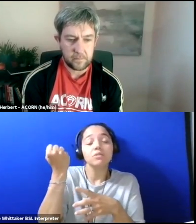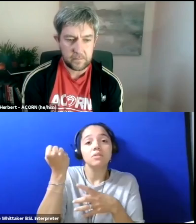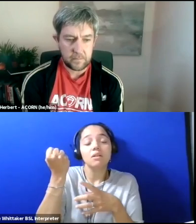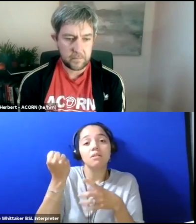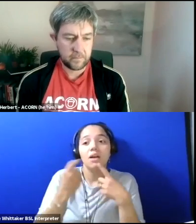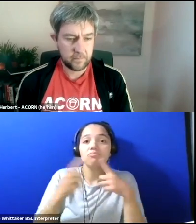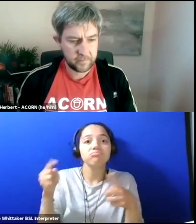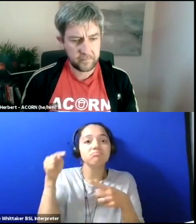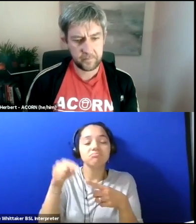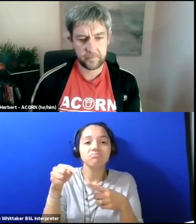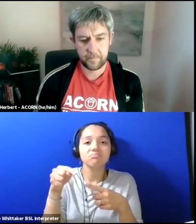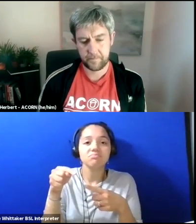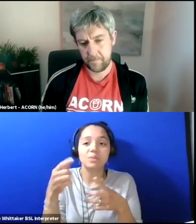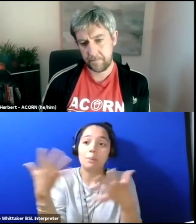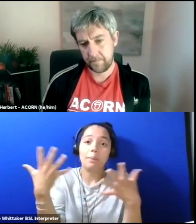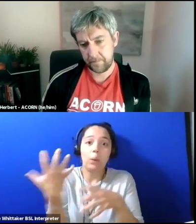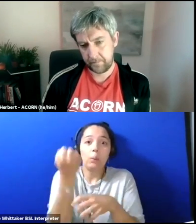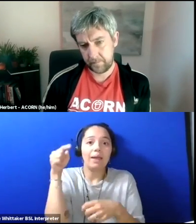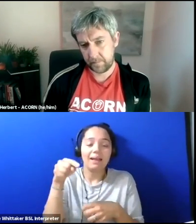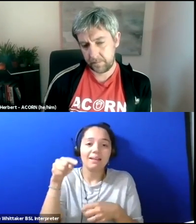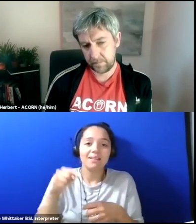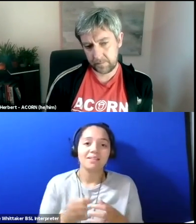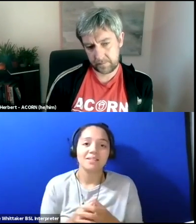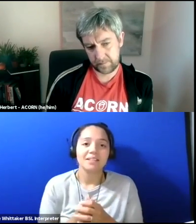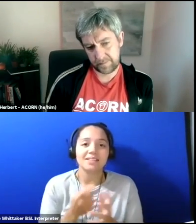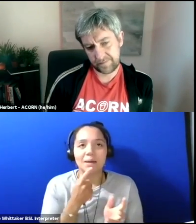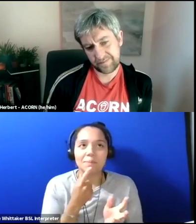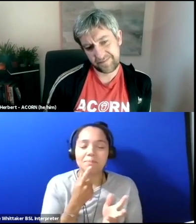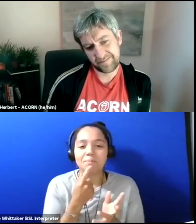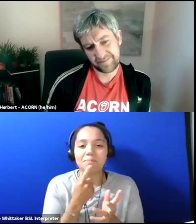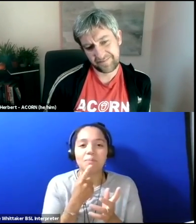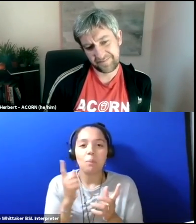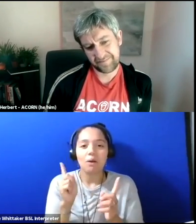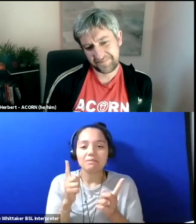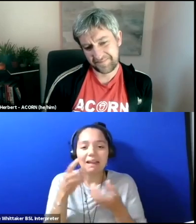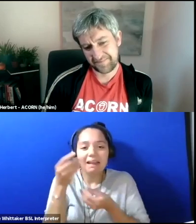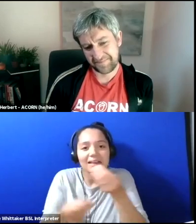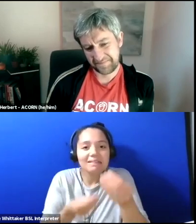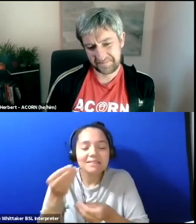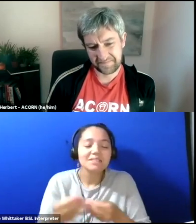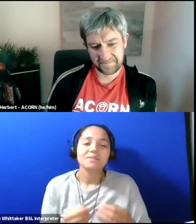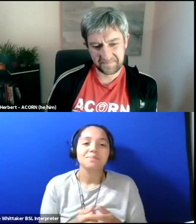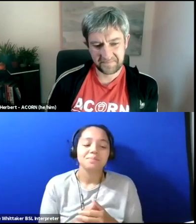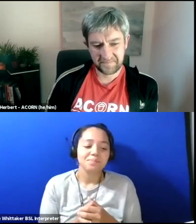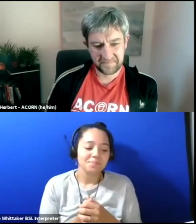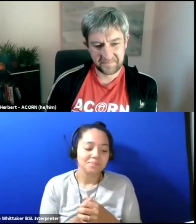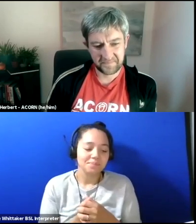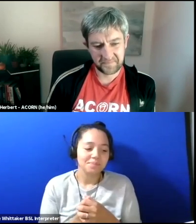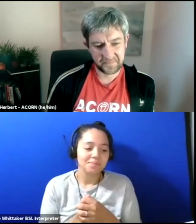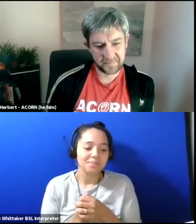And- Hmm, what else can I tell you?